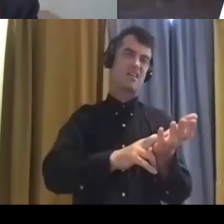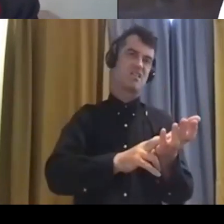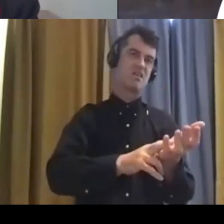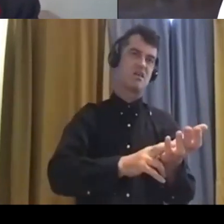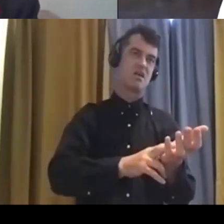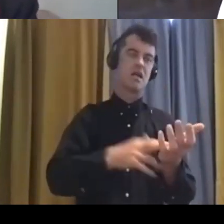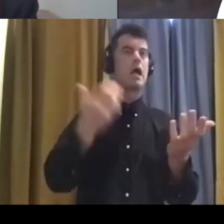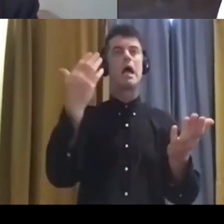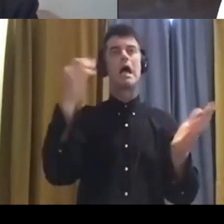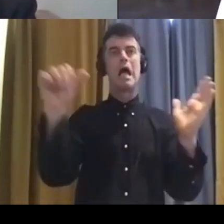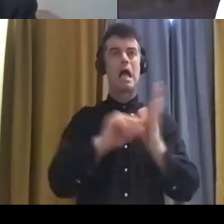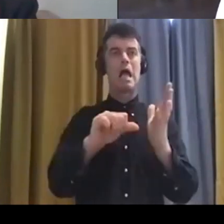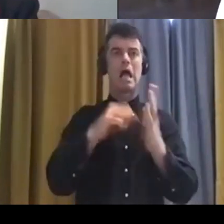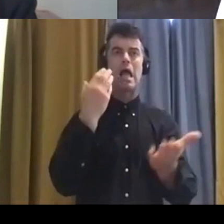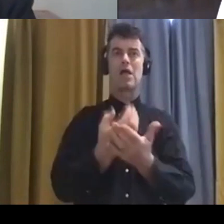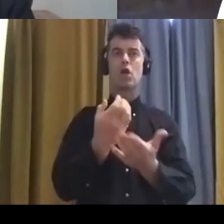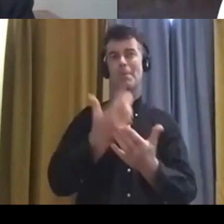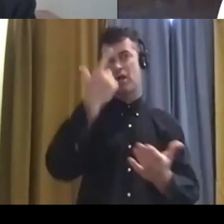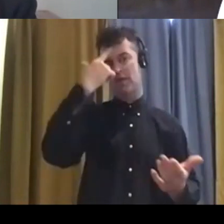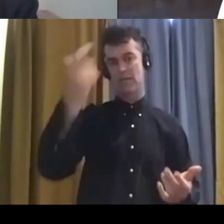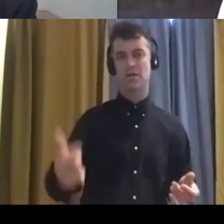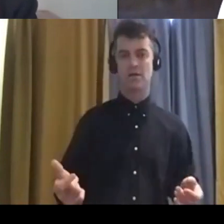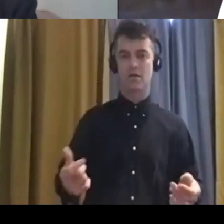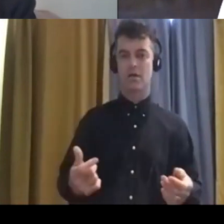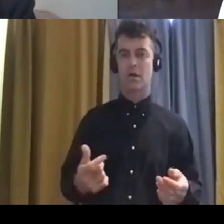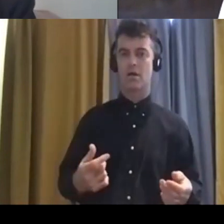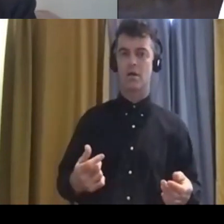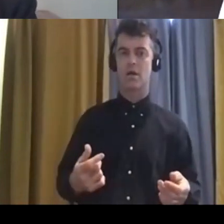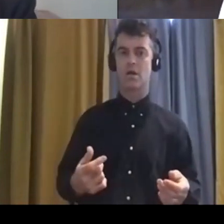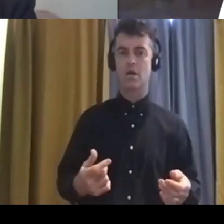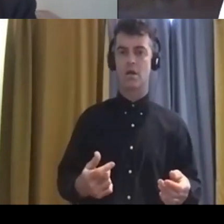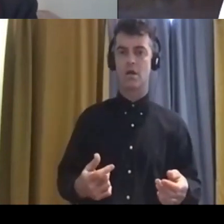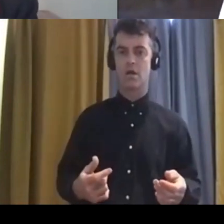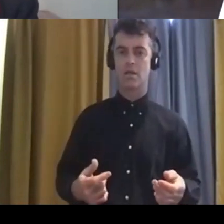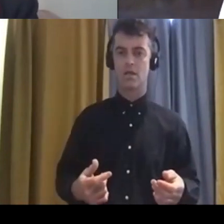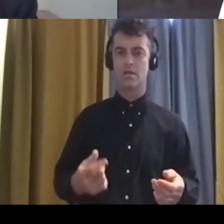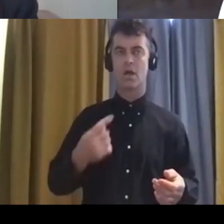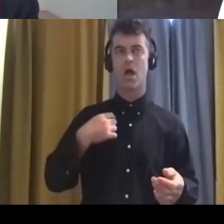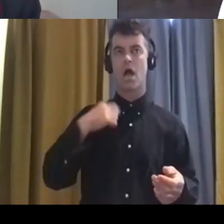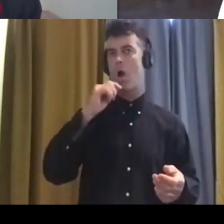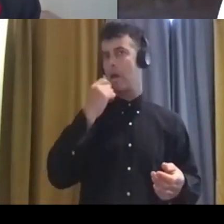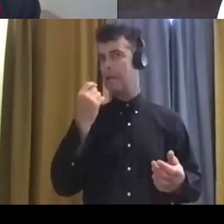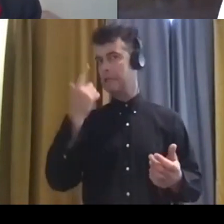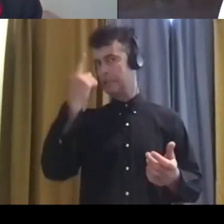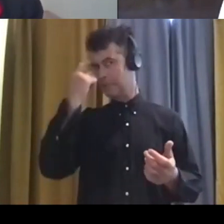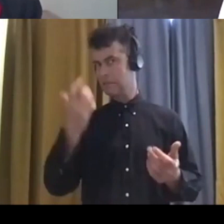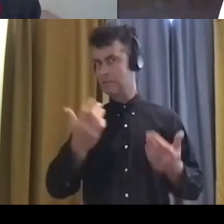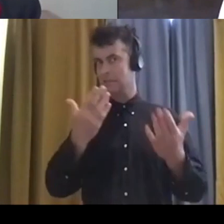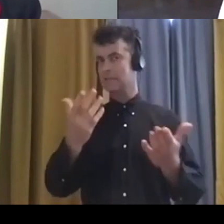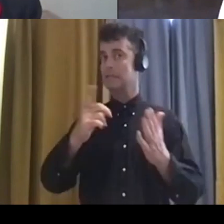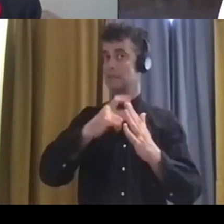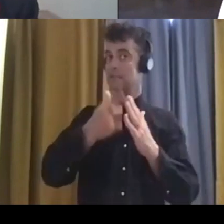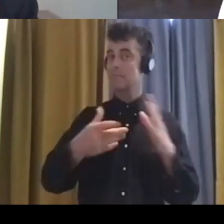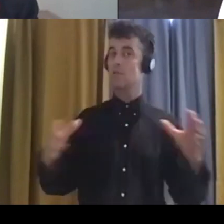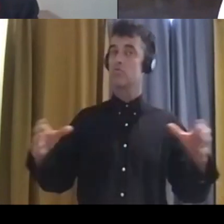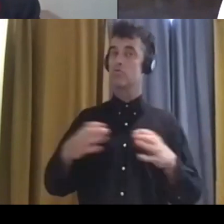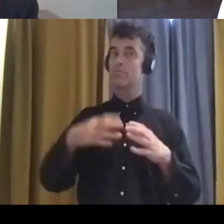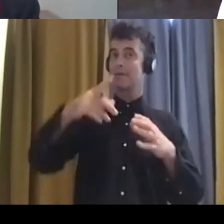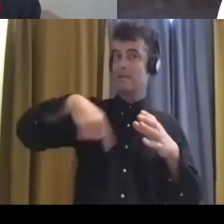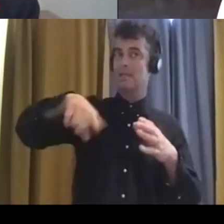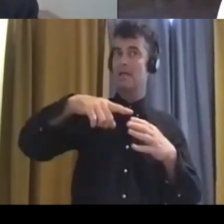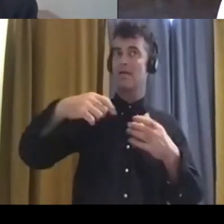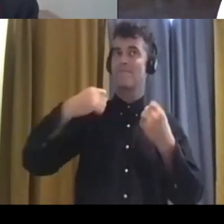know so I think that's more of a social construct than it is a economic one and I would I would